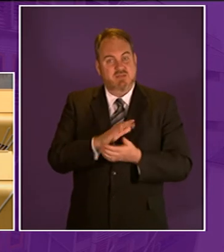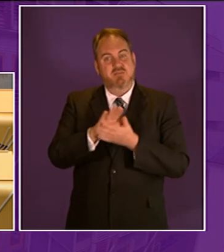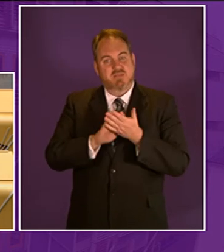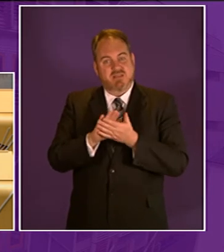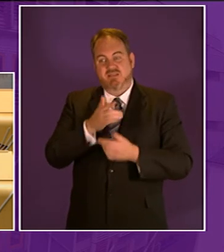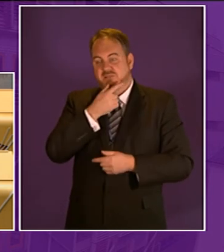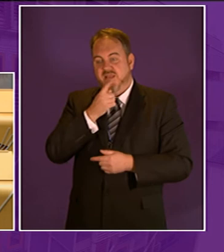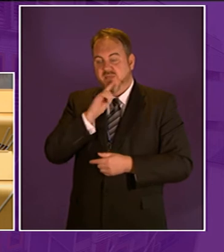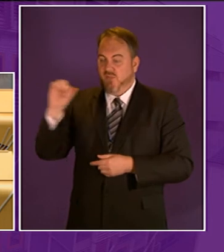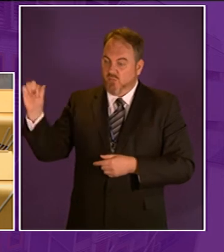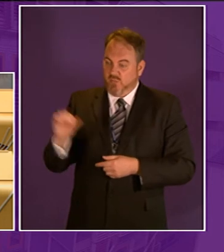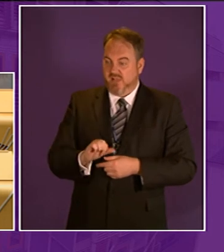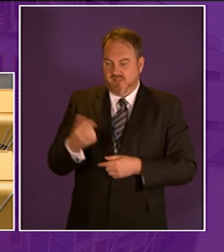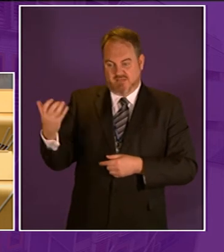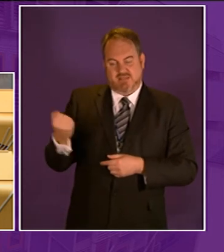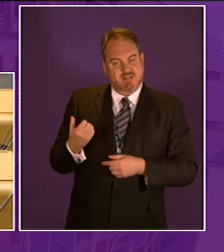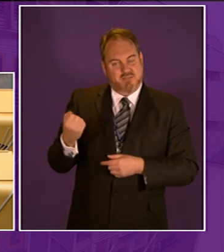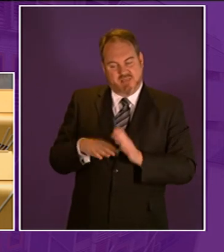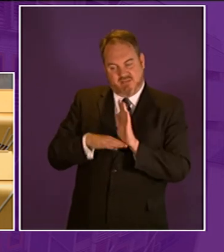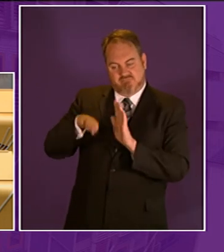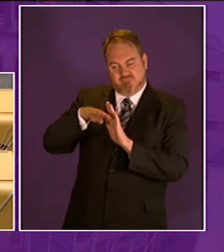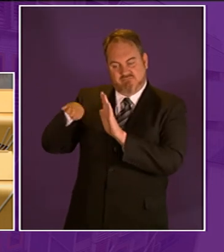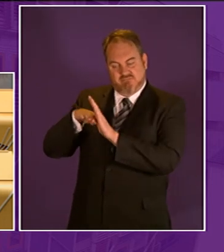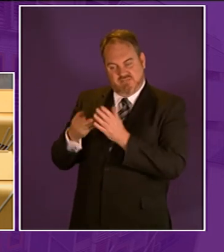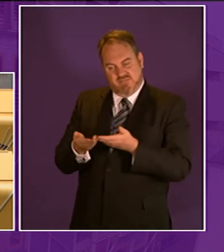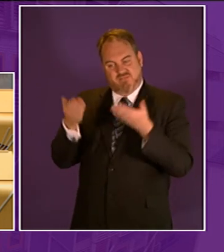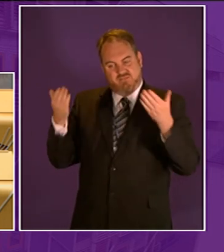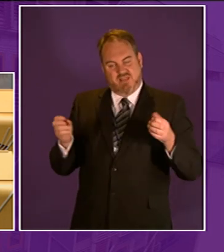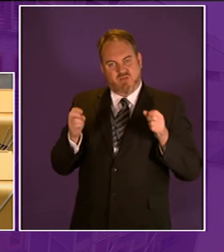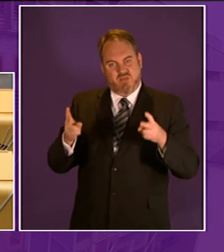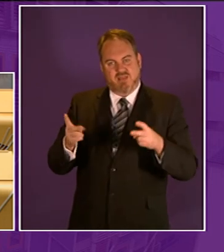increases and get back to work. However, all the issues have to be resolved.